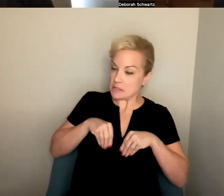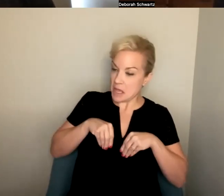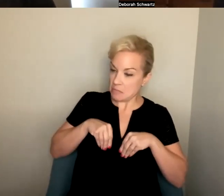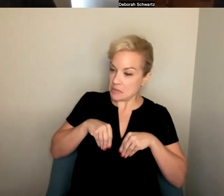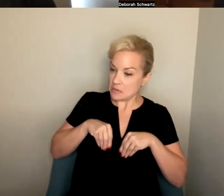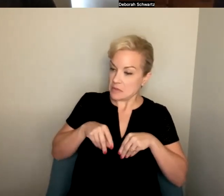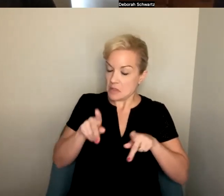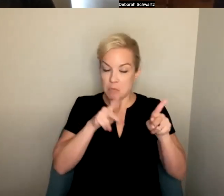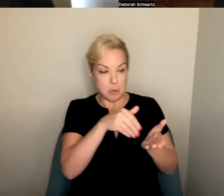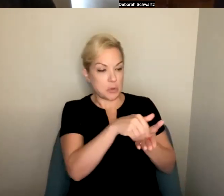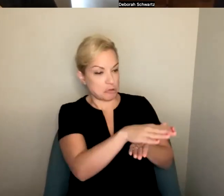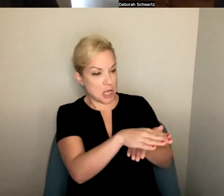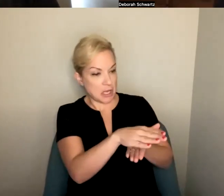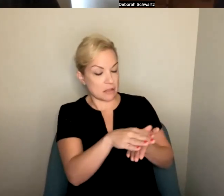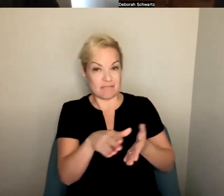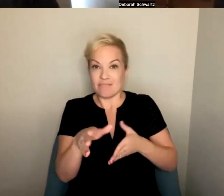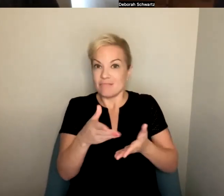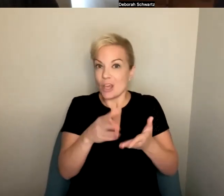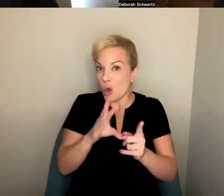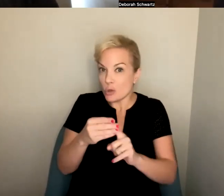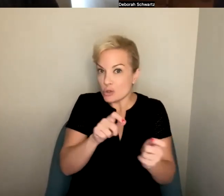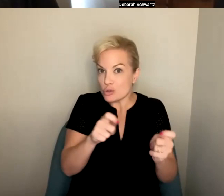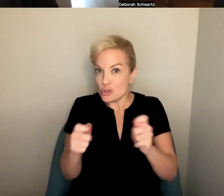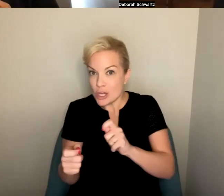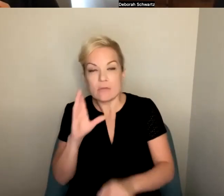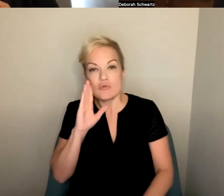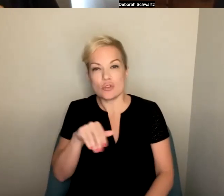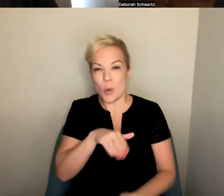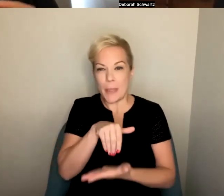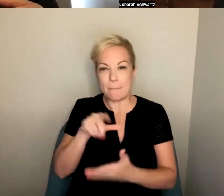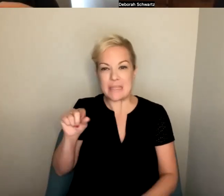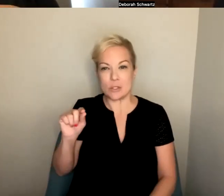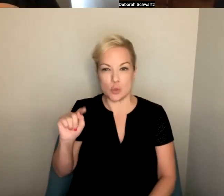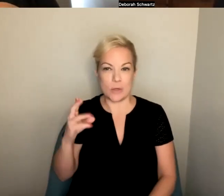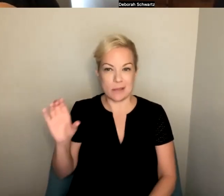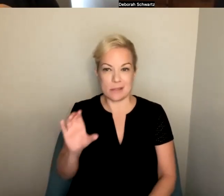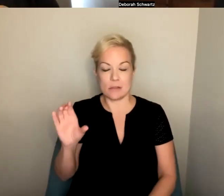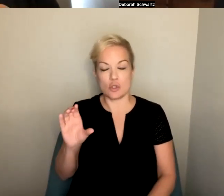And so we also have this quest in the mid-20th century and later where they began to really press